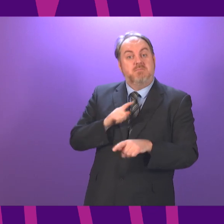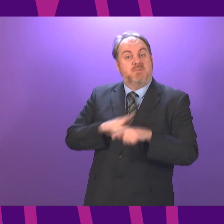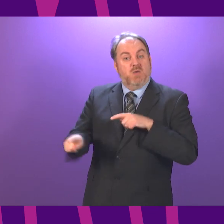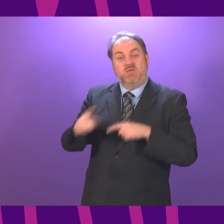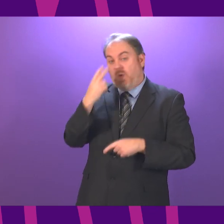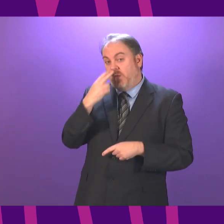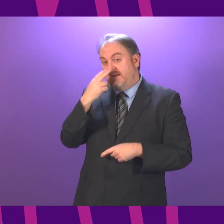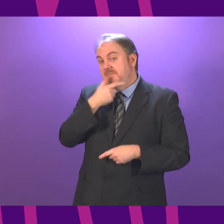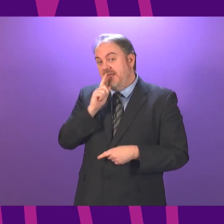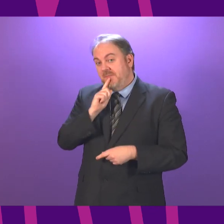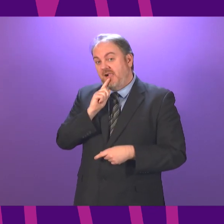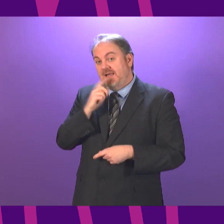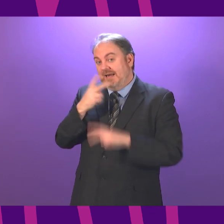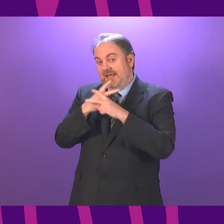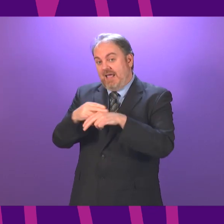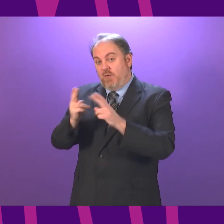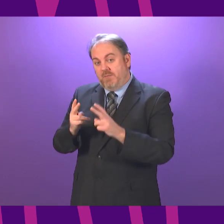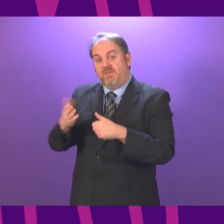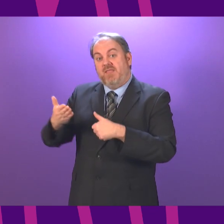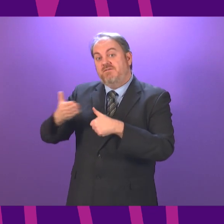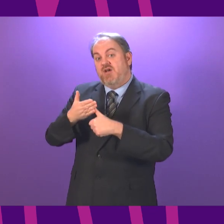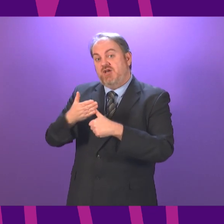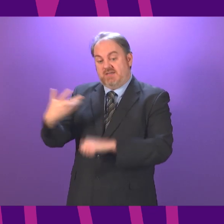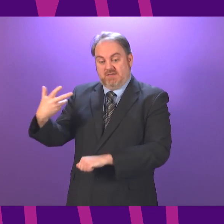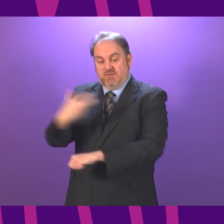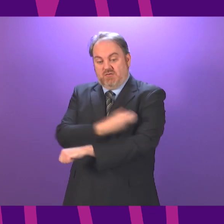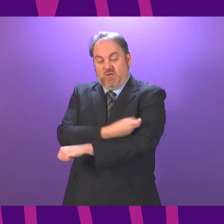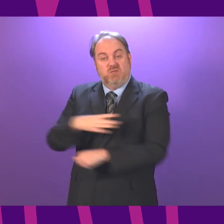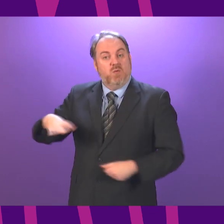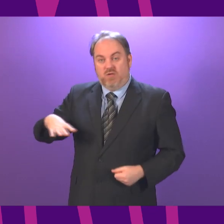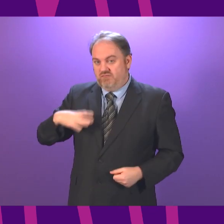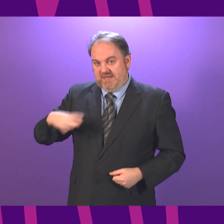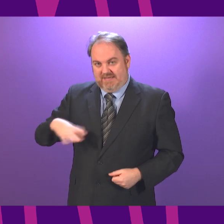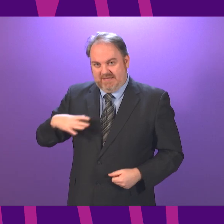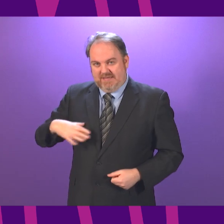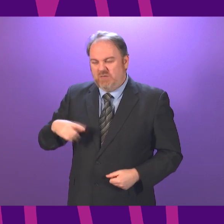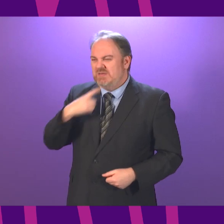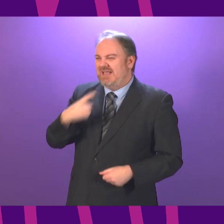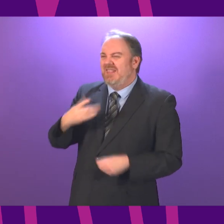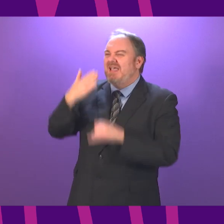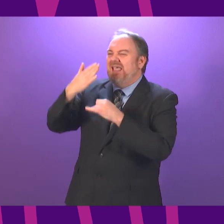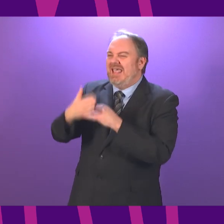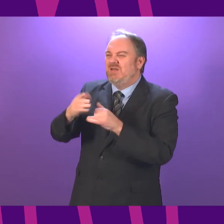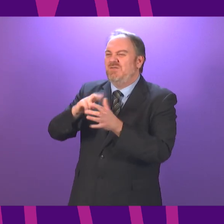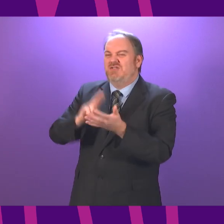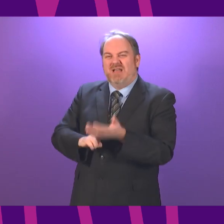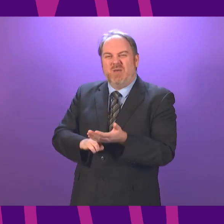Finally, on the point about the end of January versus the beginning of February. We refine